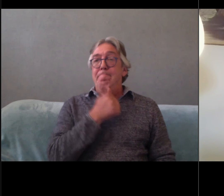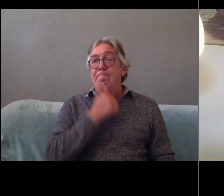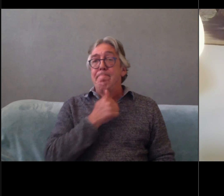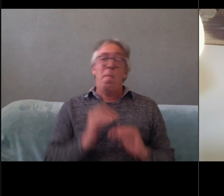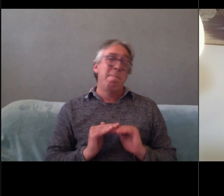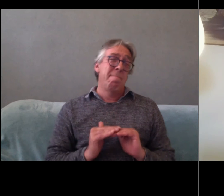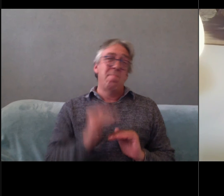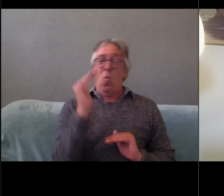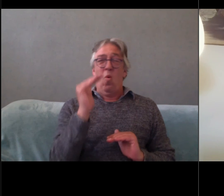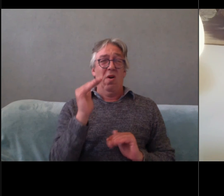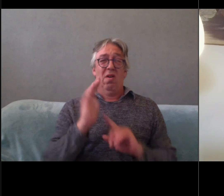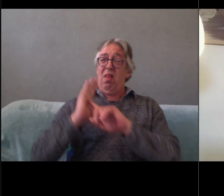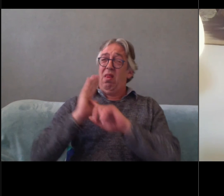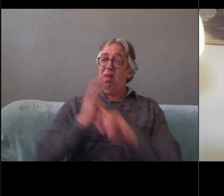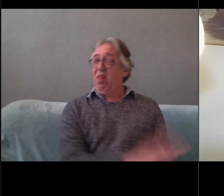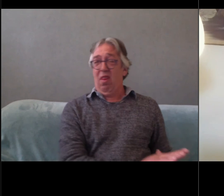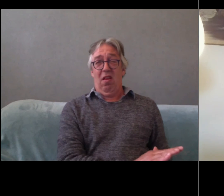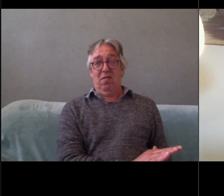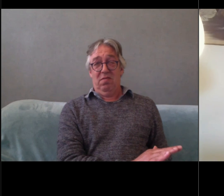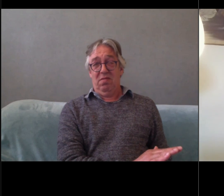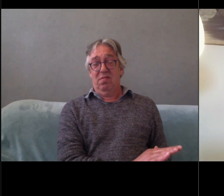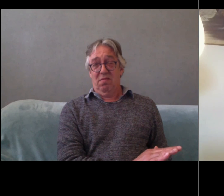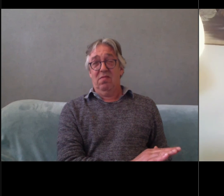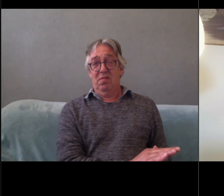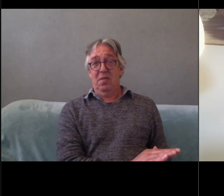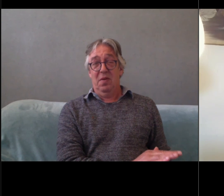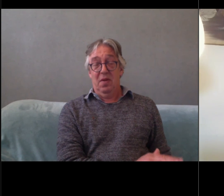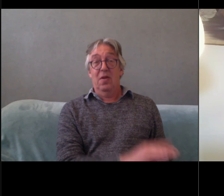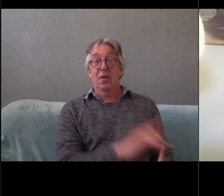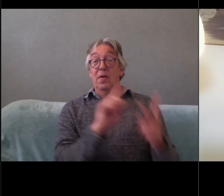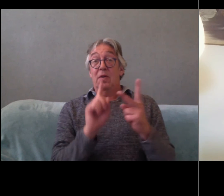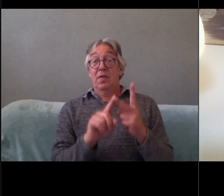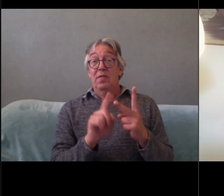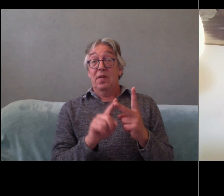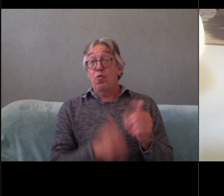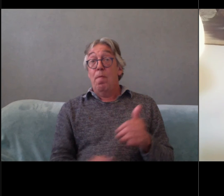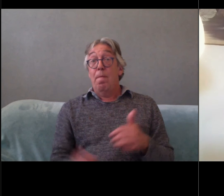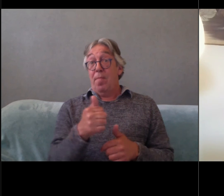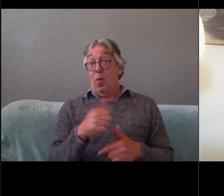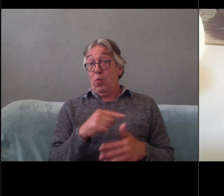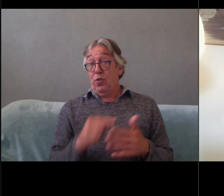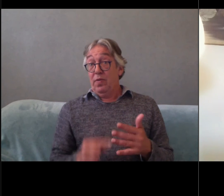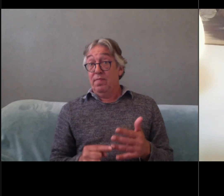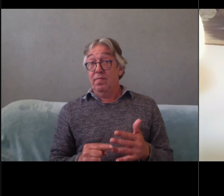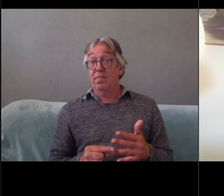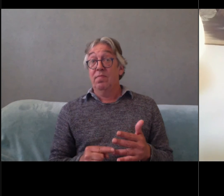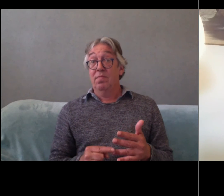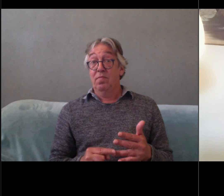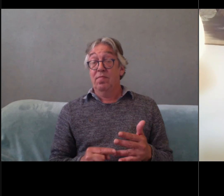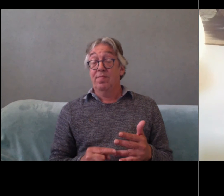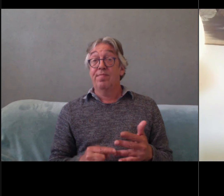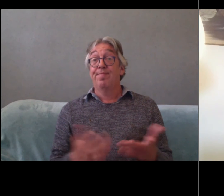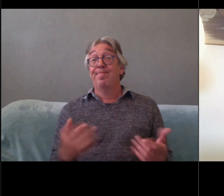Another priority but unfortunately due to the territorial organisation of Spain